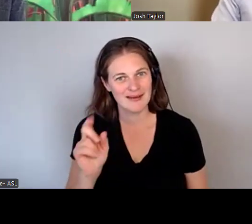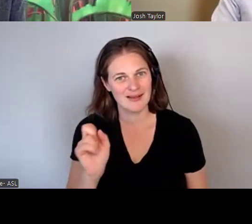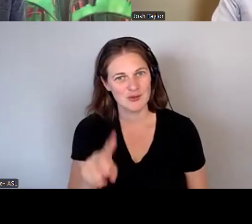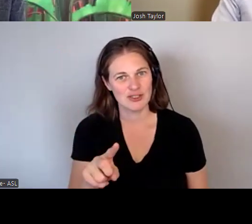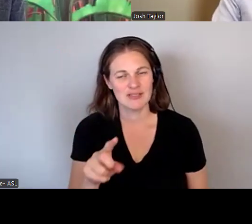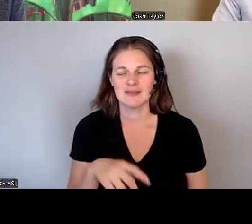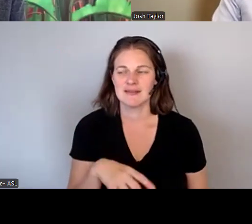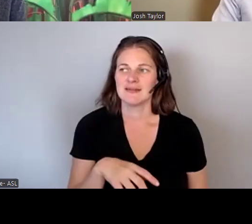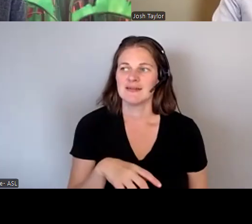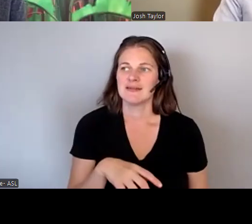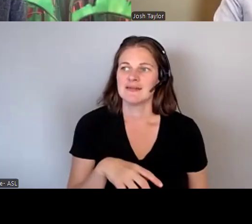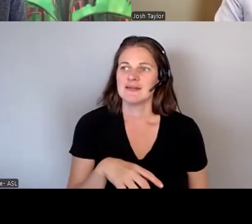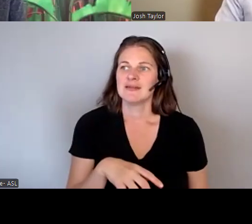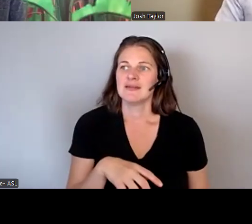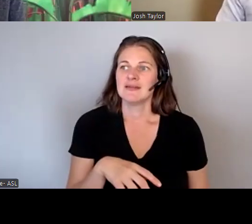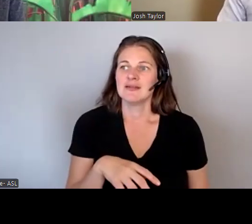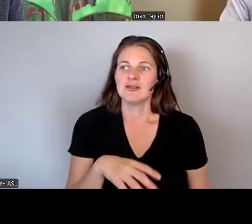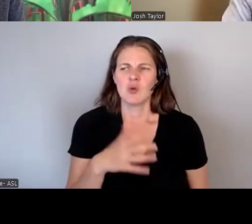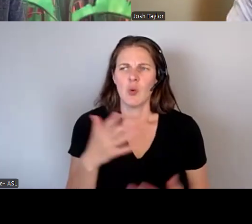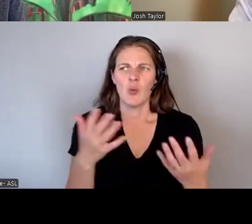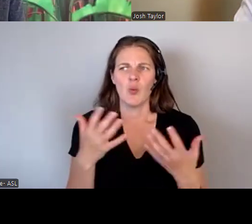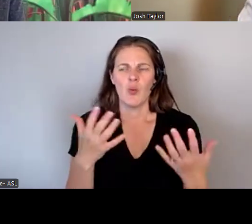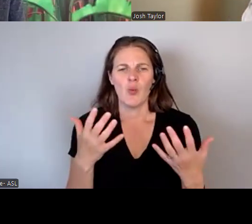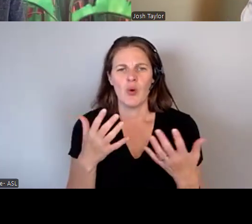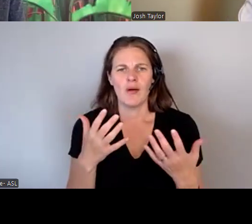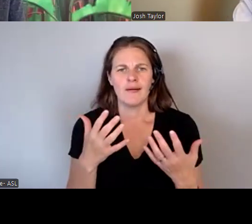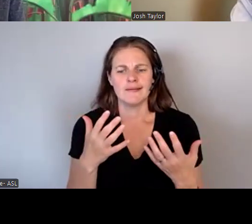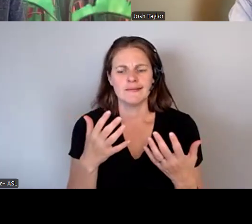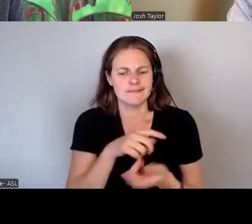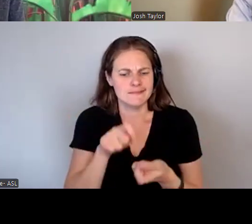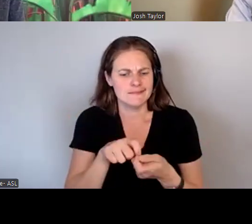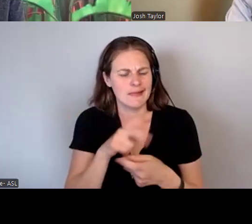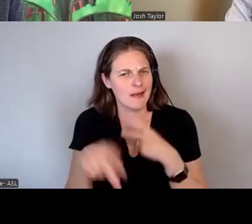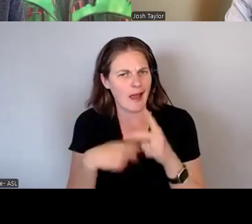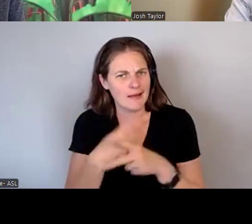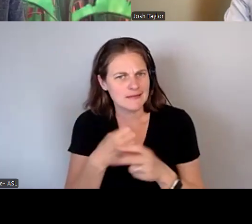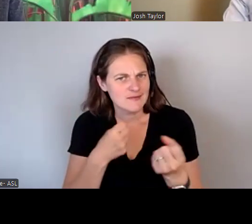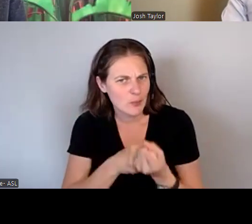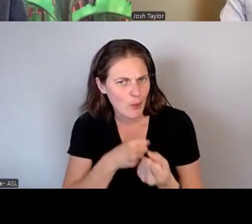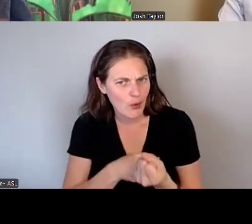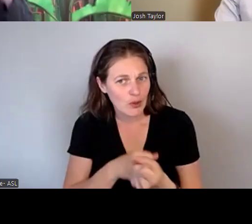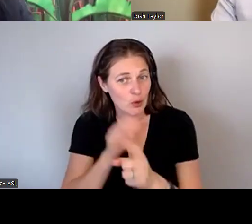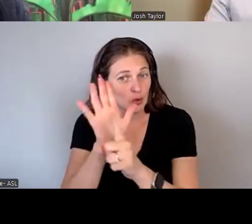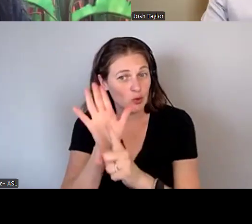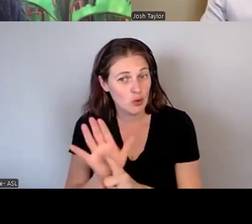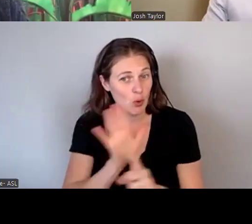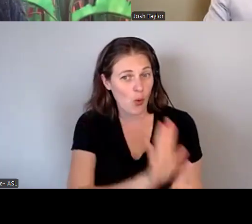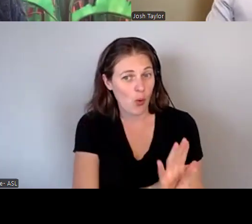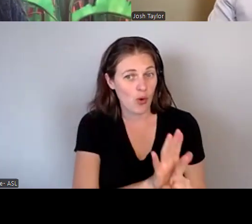so what are exactly the kinds of supports? What are the roles that government agencies,